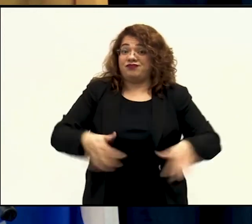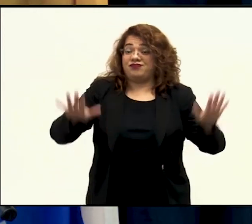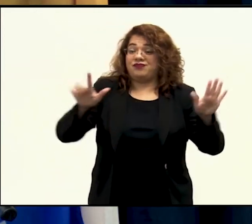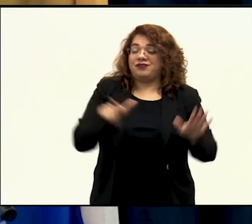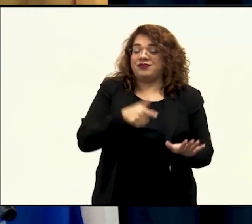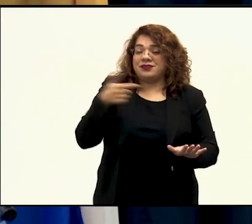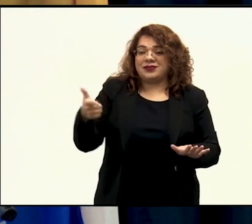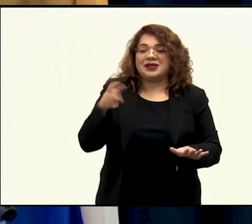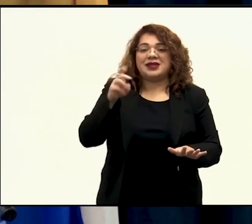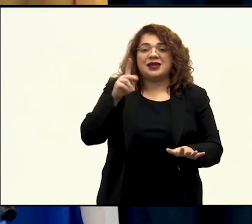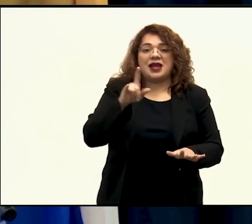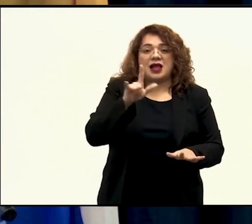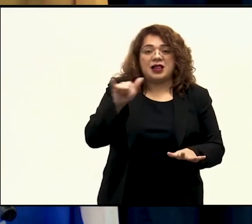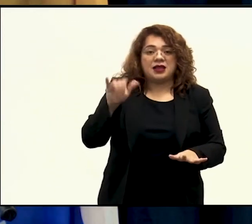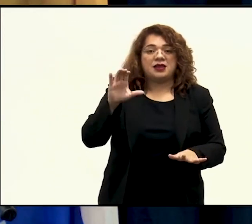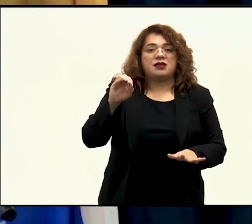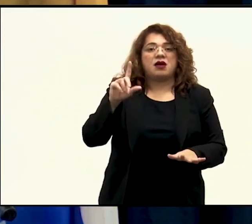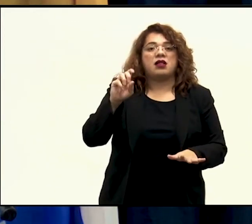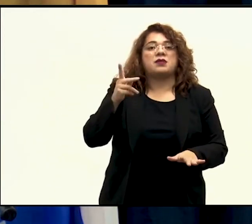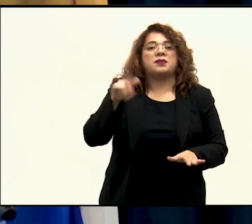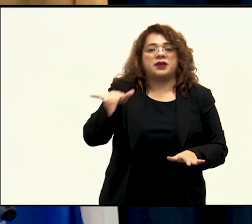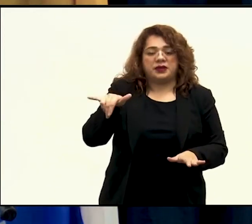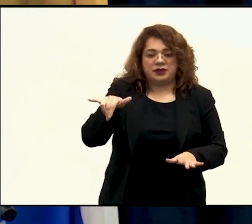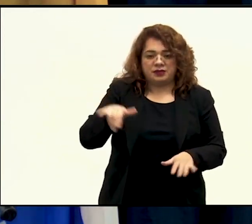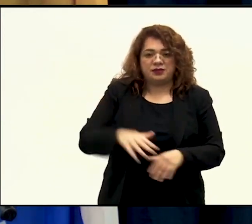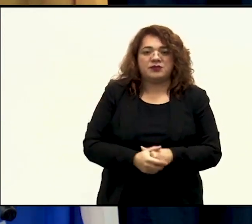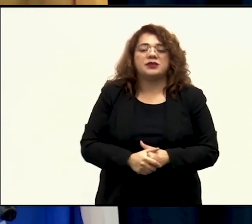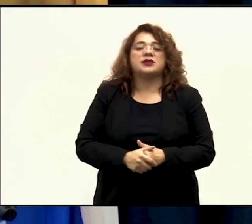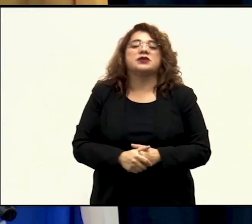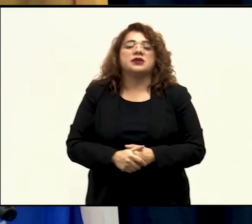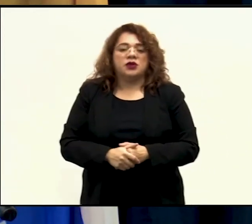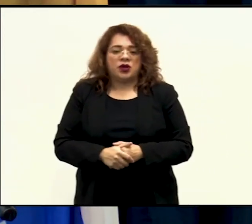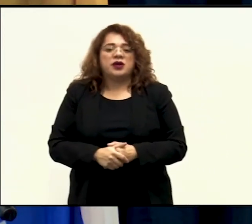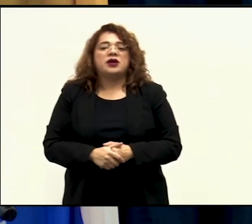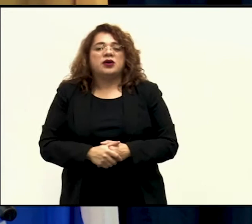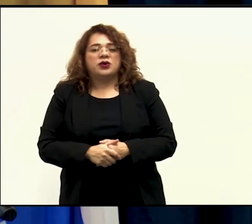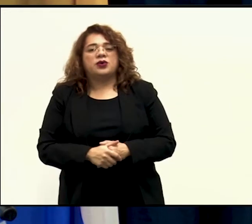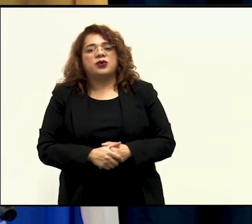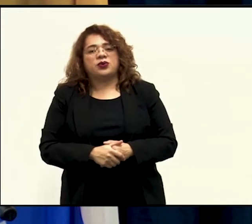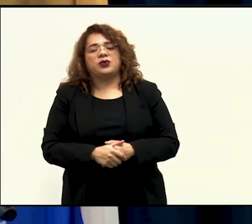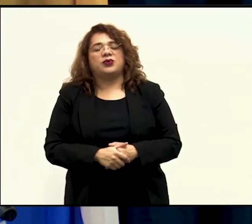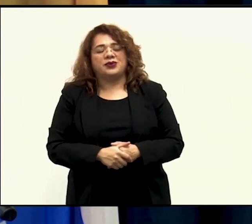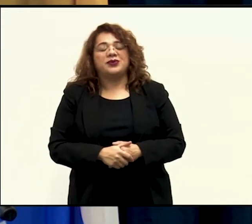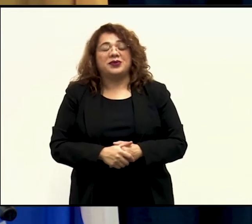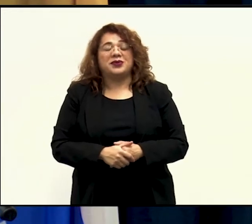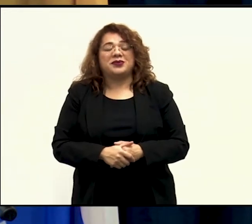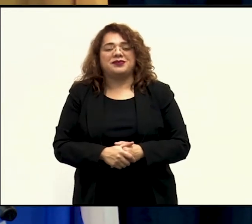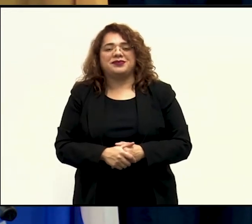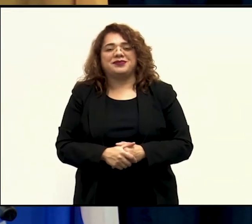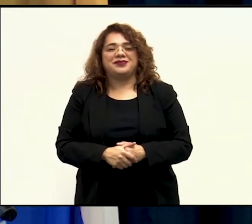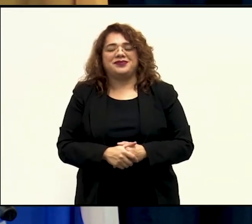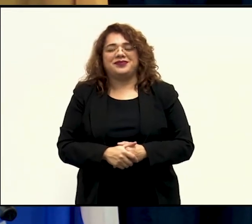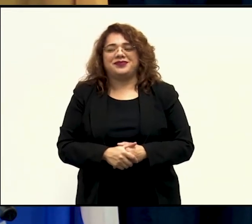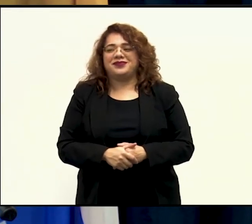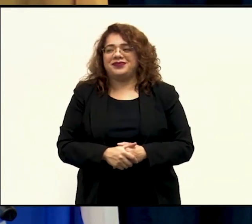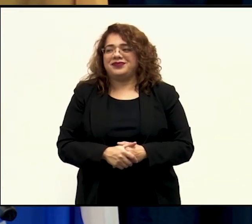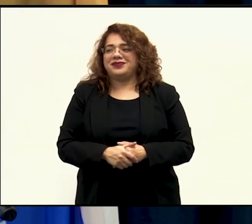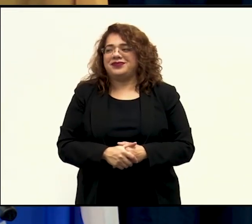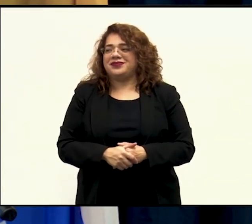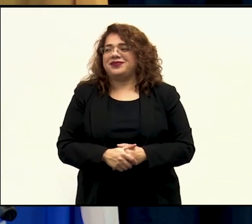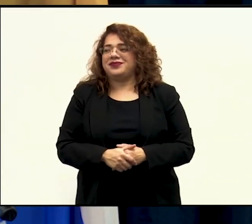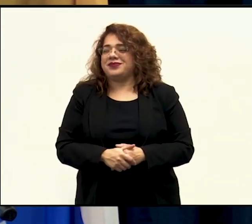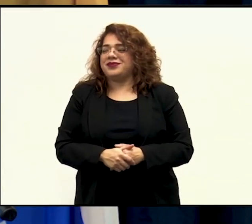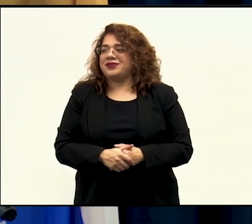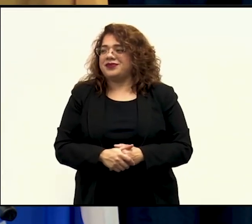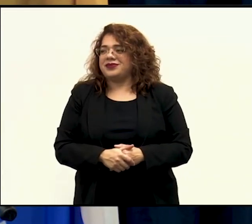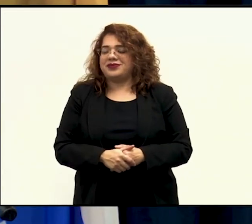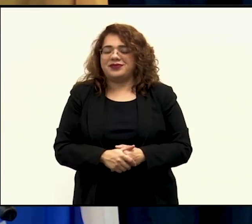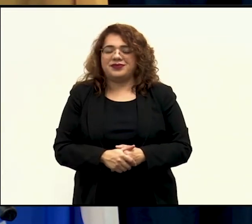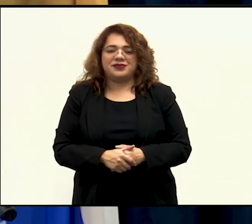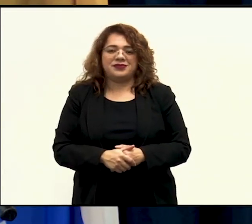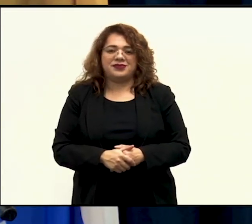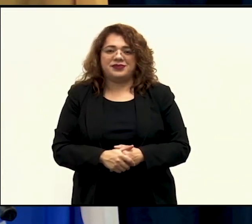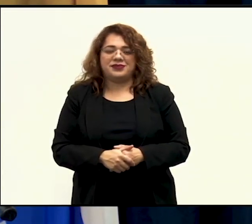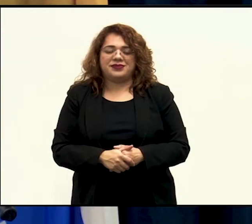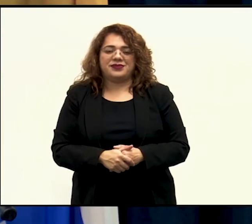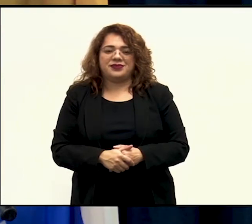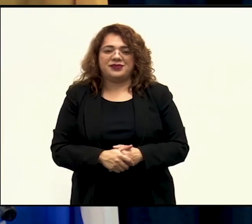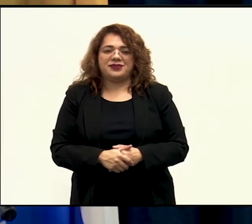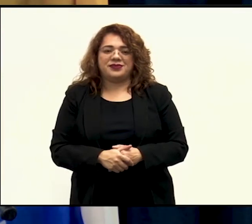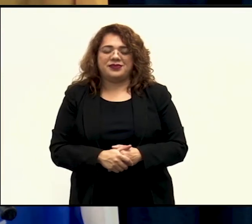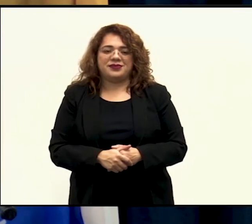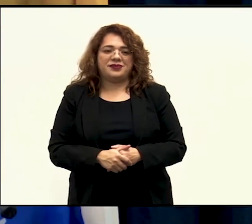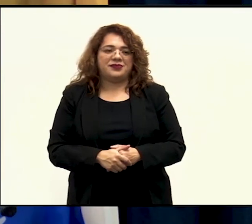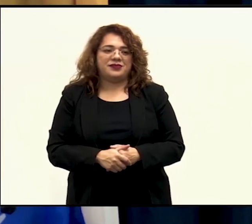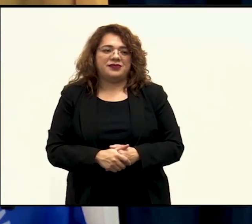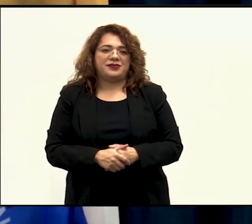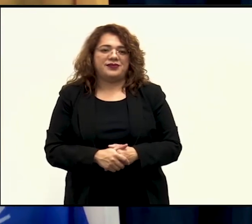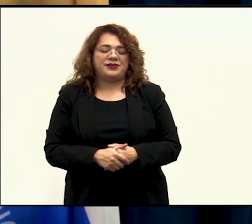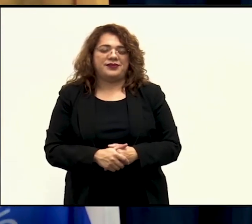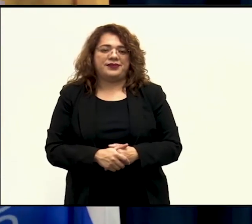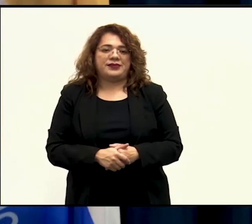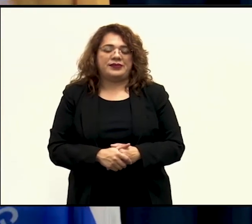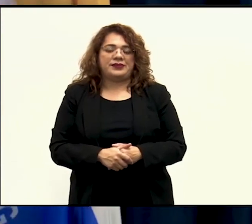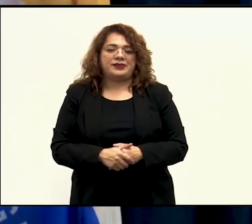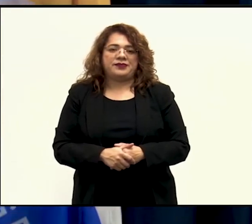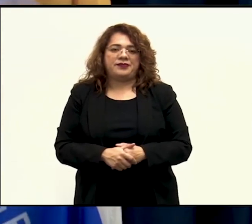of an update.